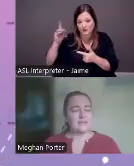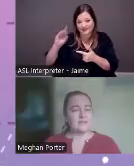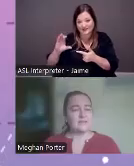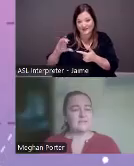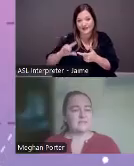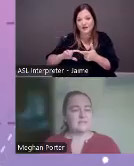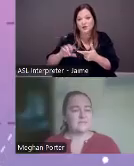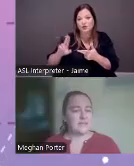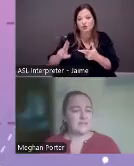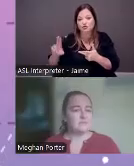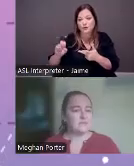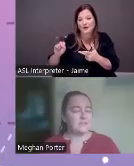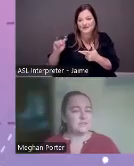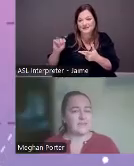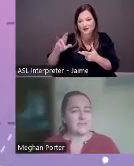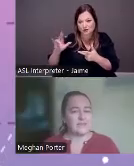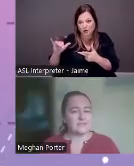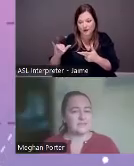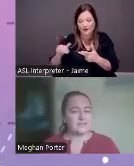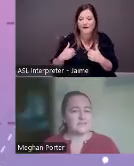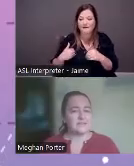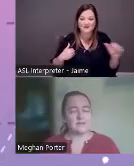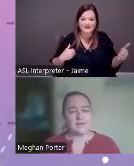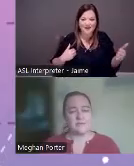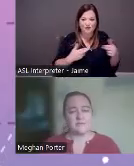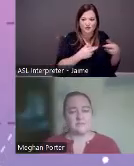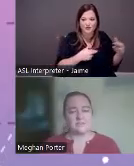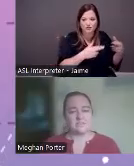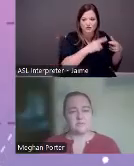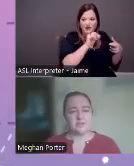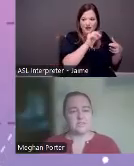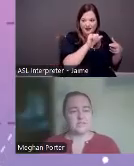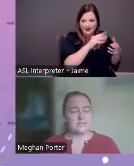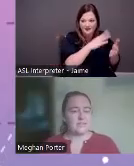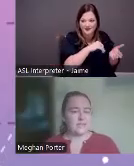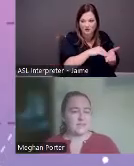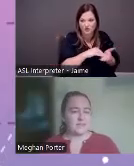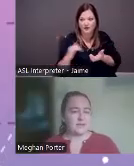It consists of 10 regional ADA centers, a collaborative research project, and the ADA Knowledge